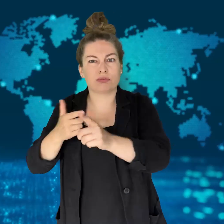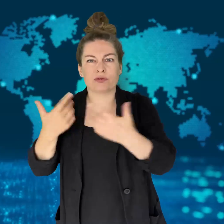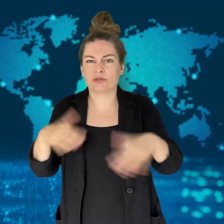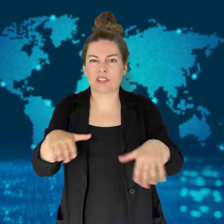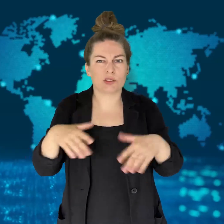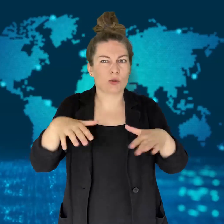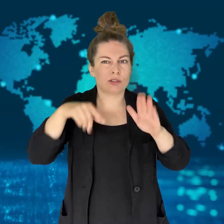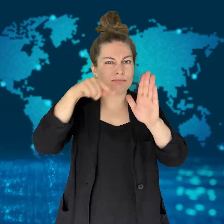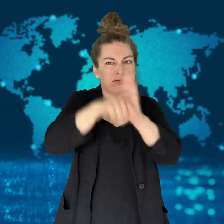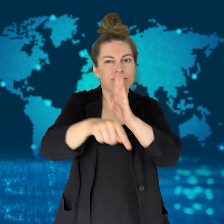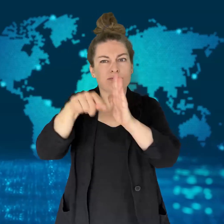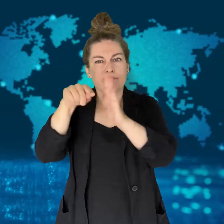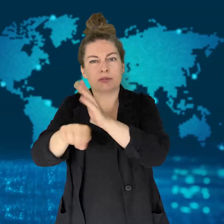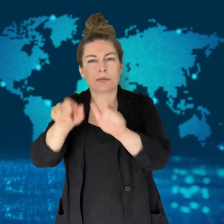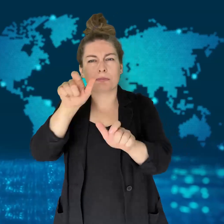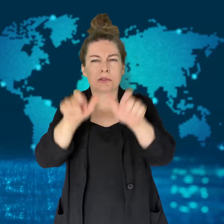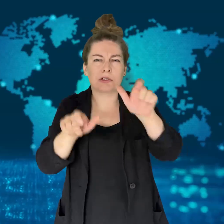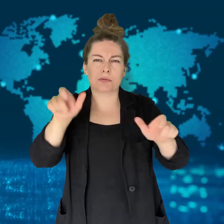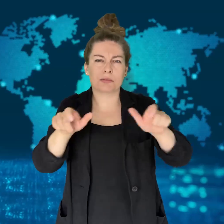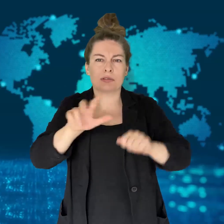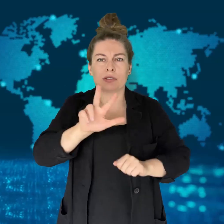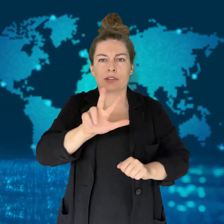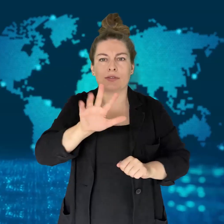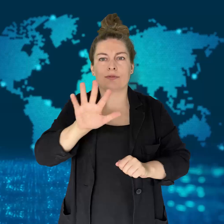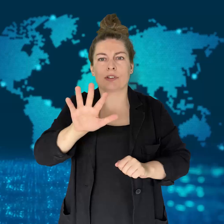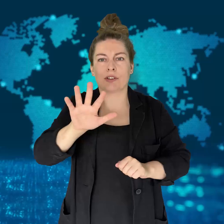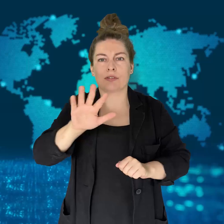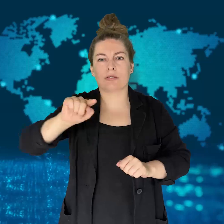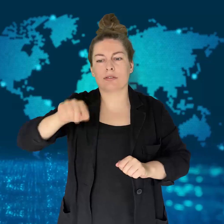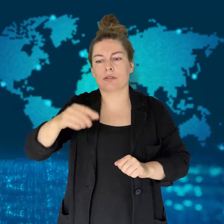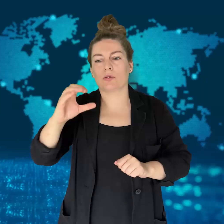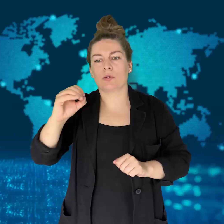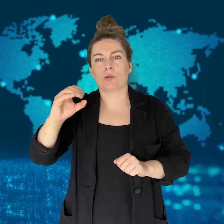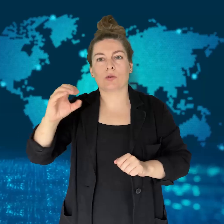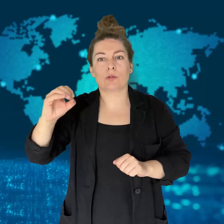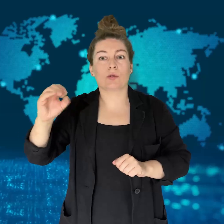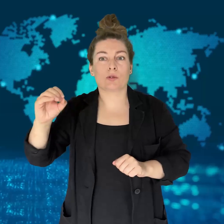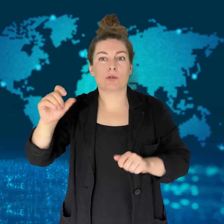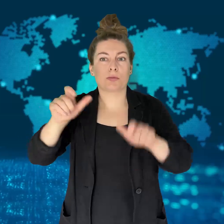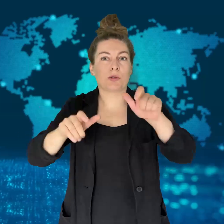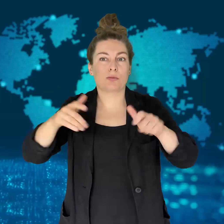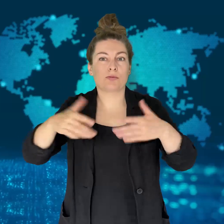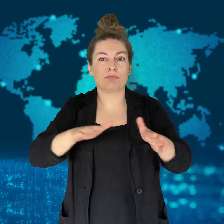with the Islamic State.